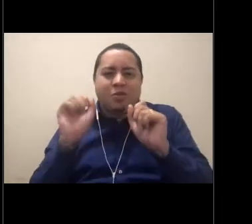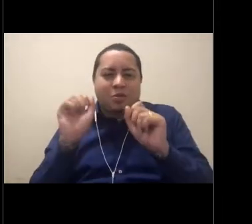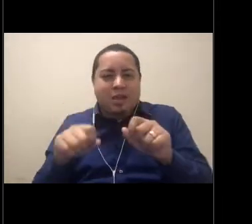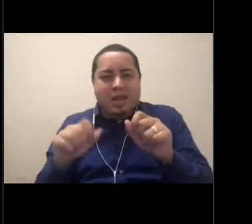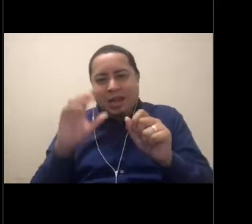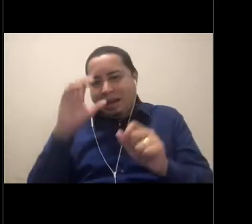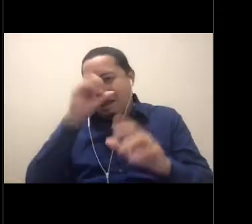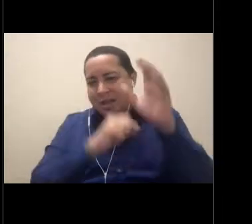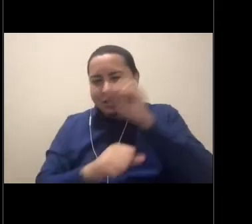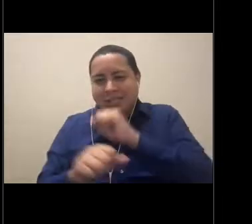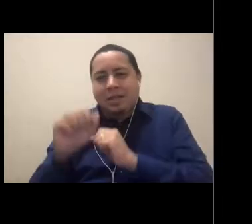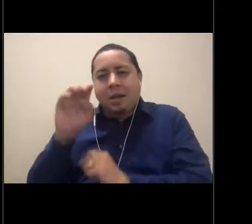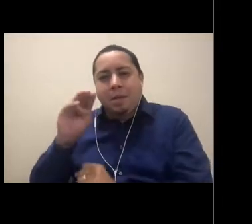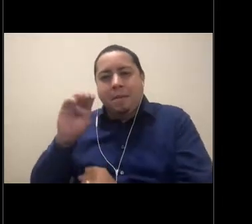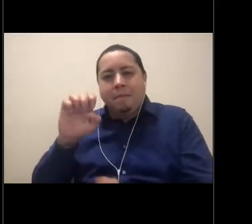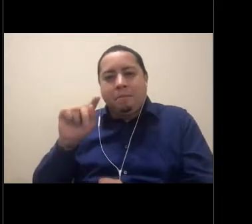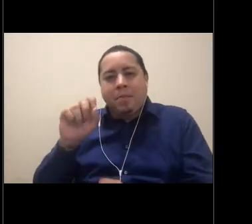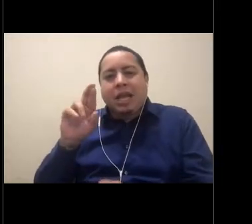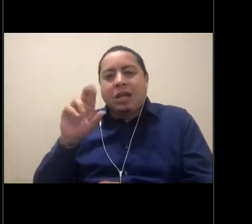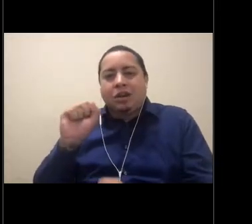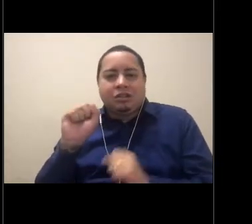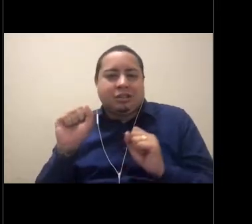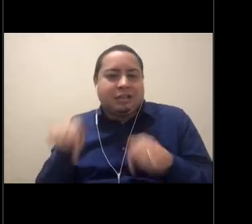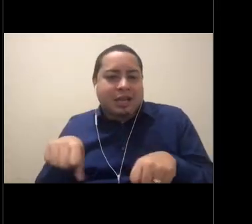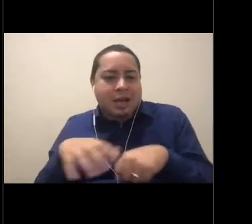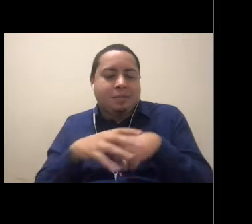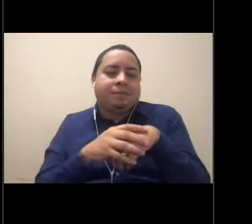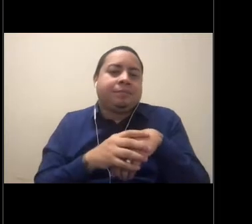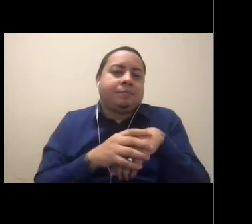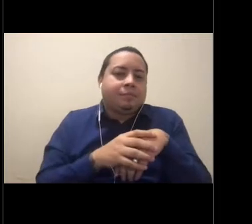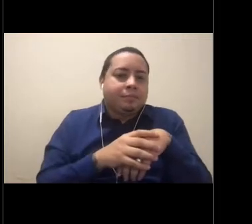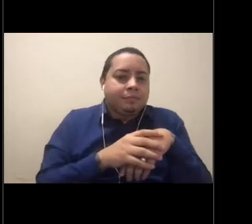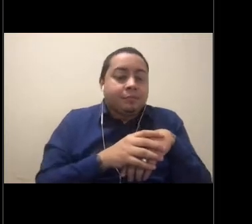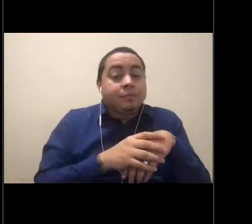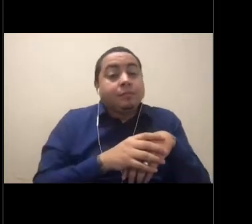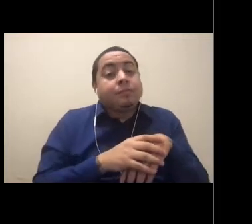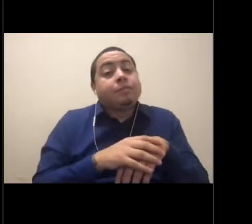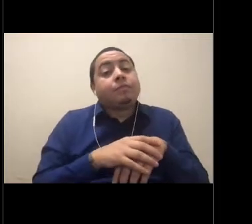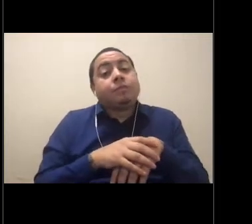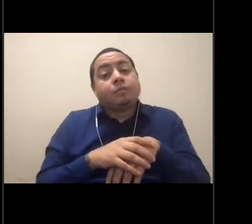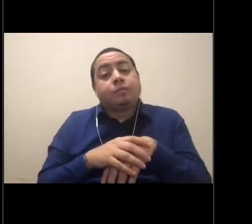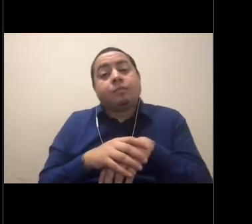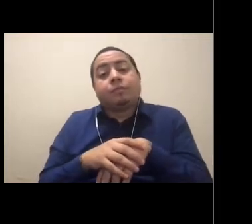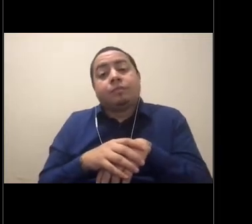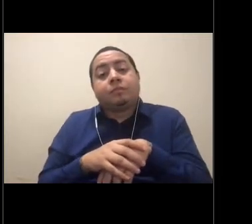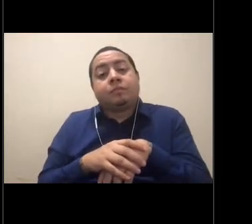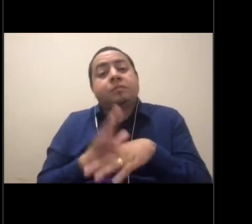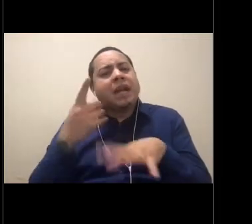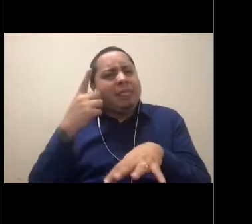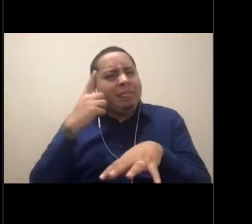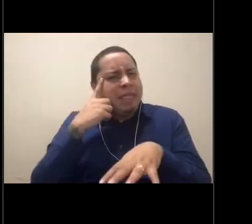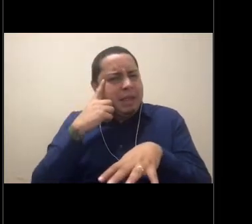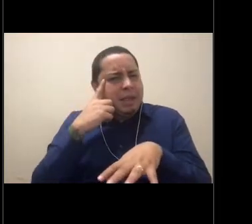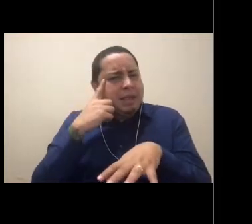Not quite quite a trivia question, but I'll go ahead. And I think we might've gotten you here a little bit,